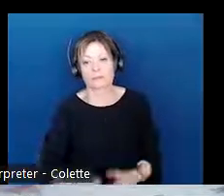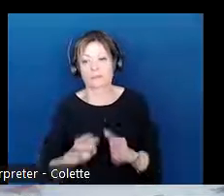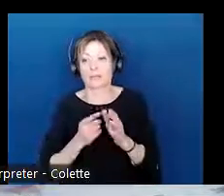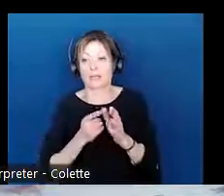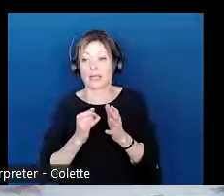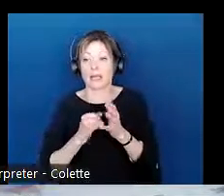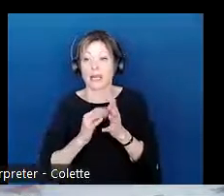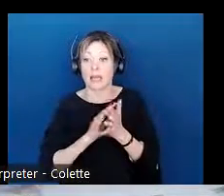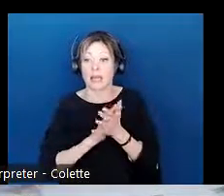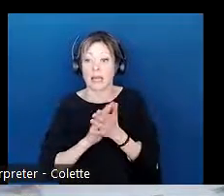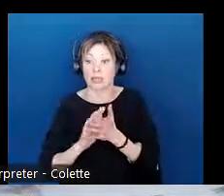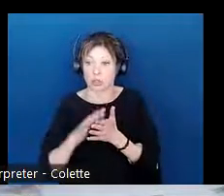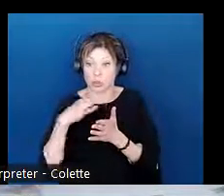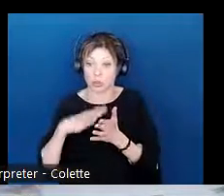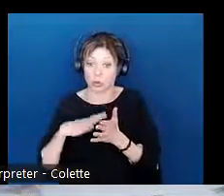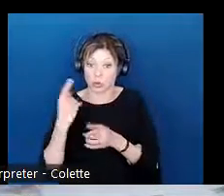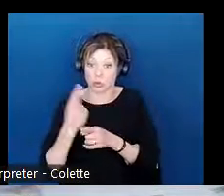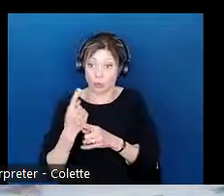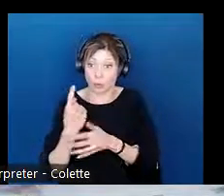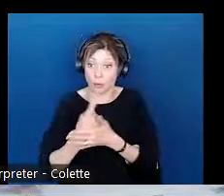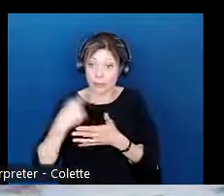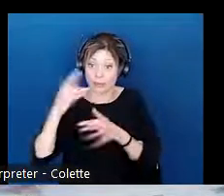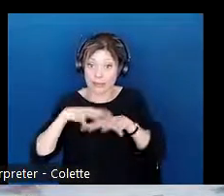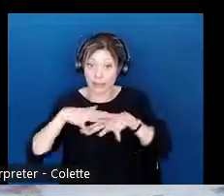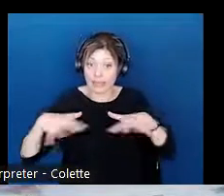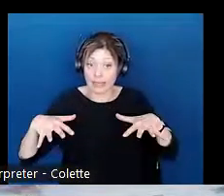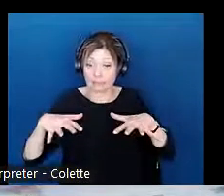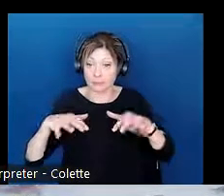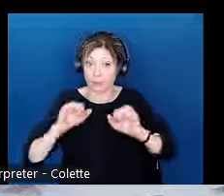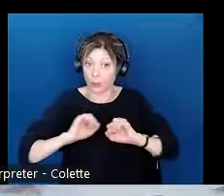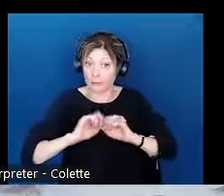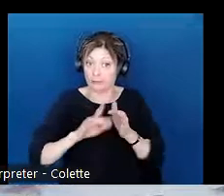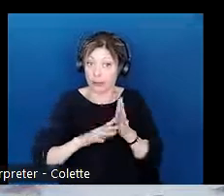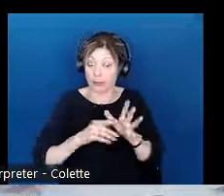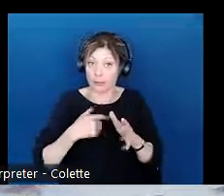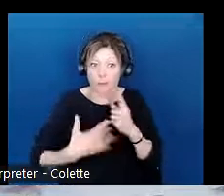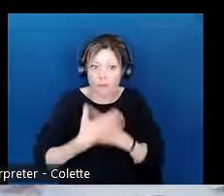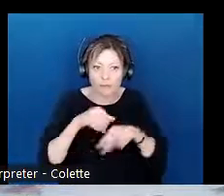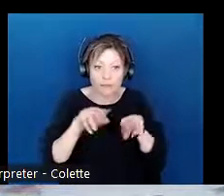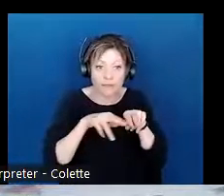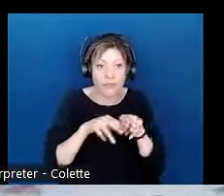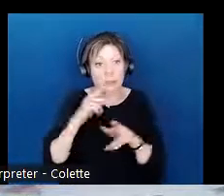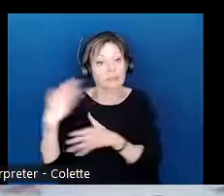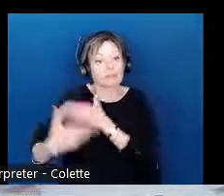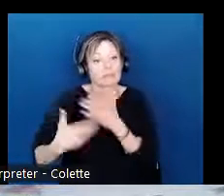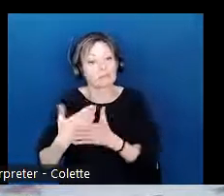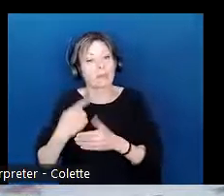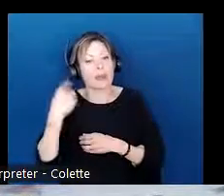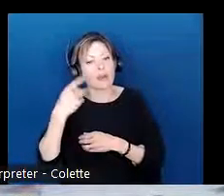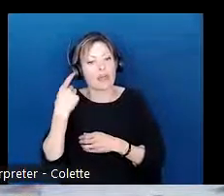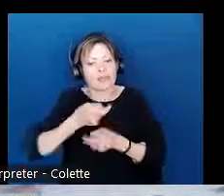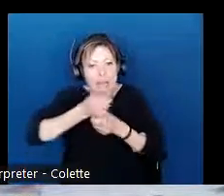Emma gets the video up? Yeah I can do um so heathland is a really good